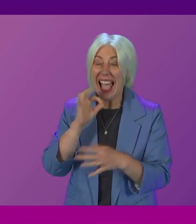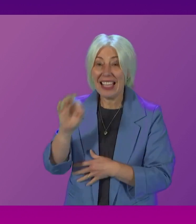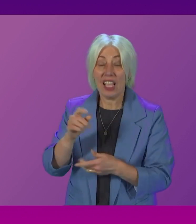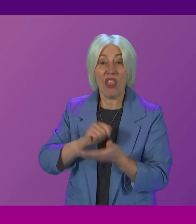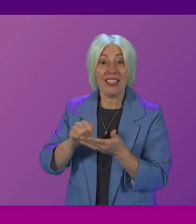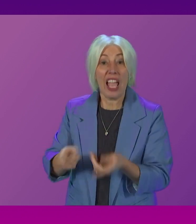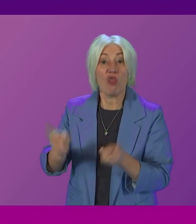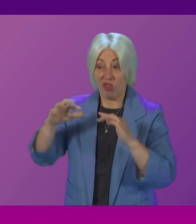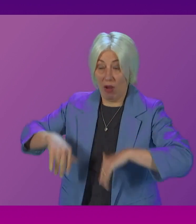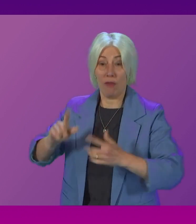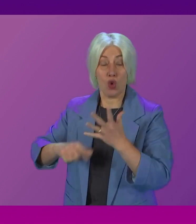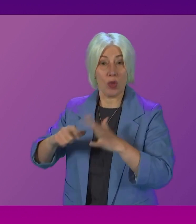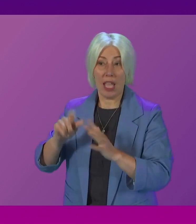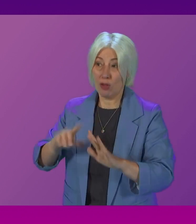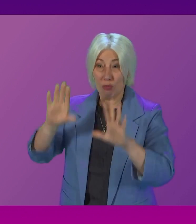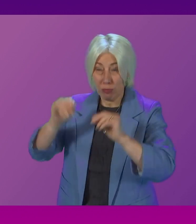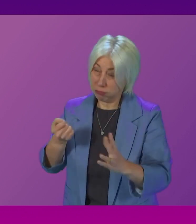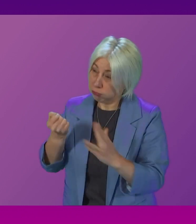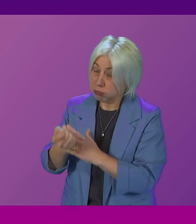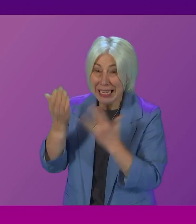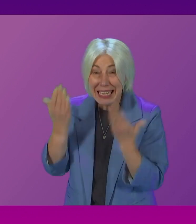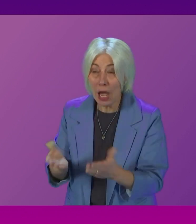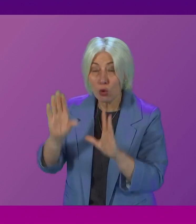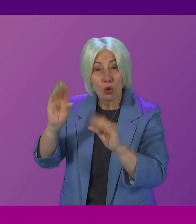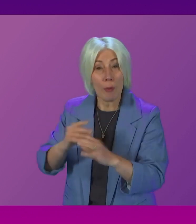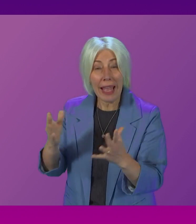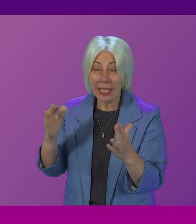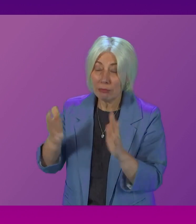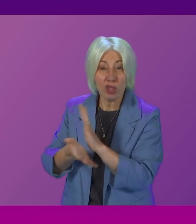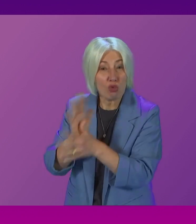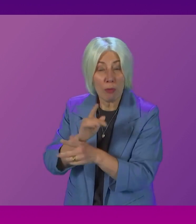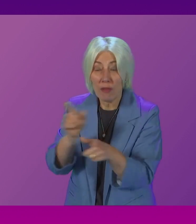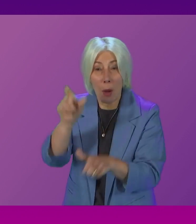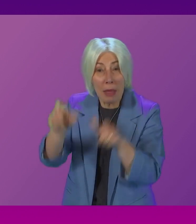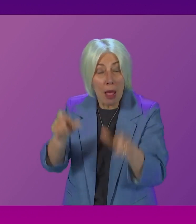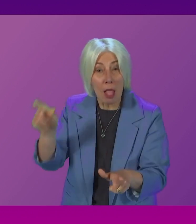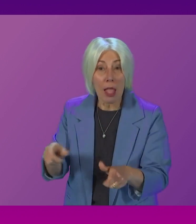to avoid further disruption for users, staff and taxpayers and to deliver a fair pay deal